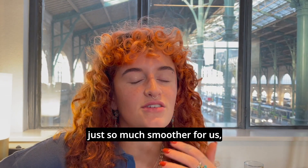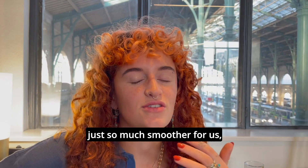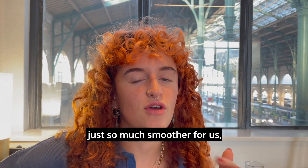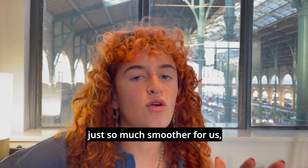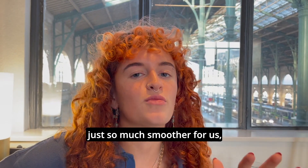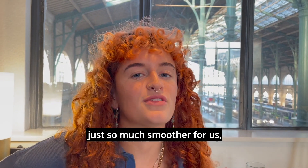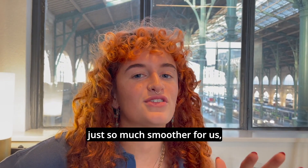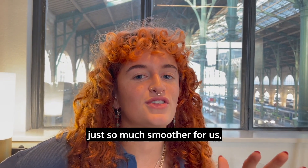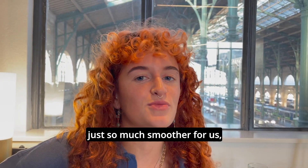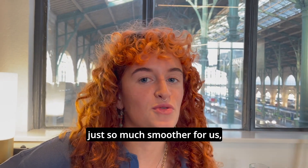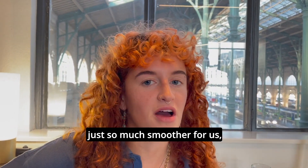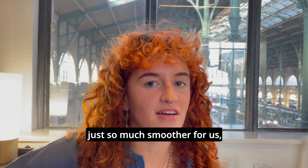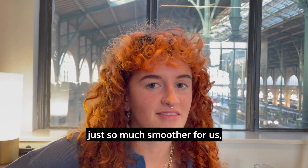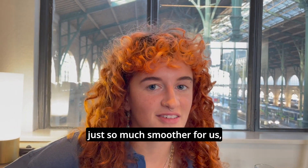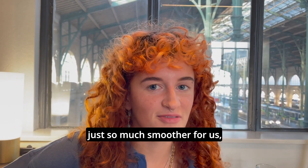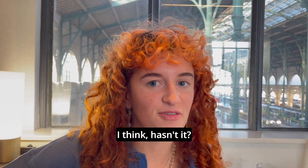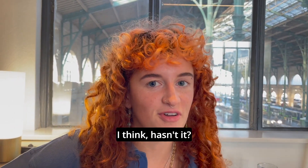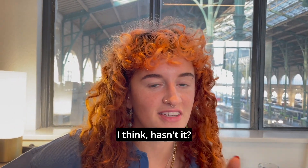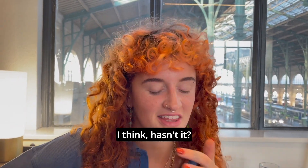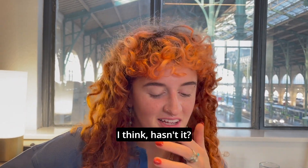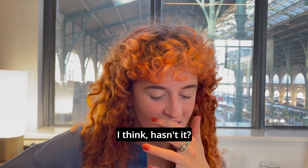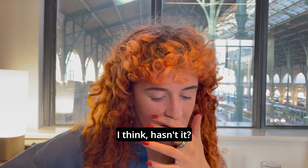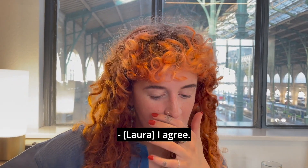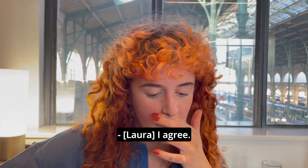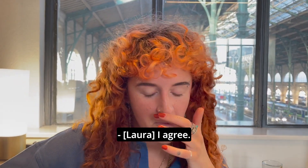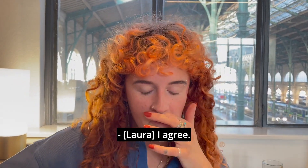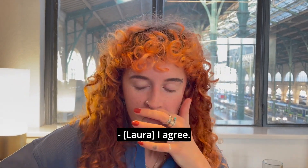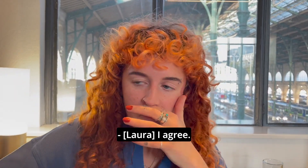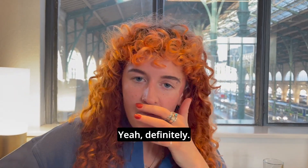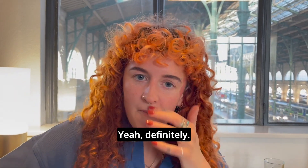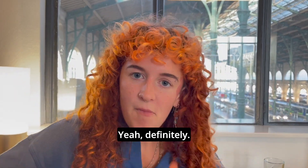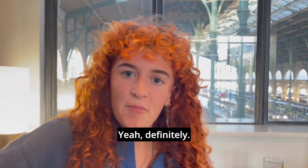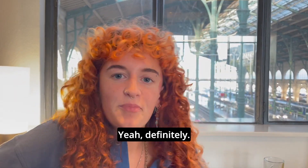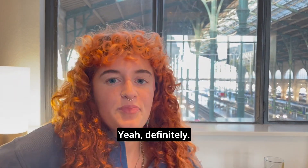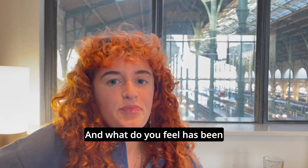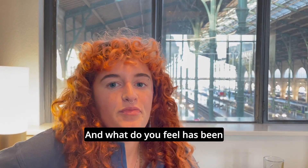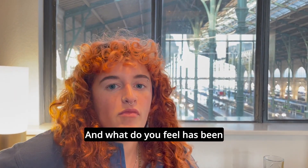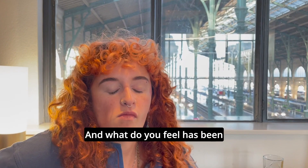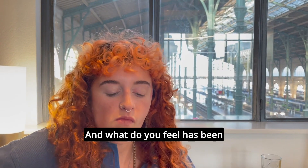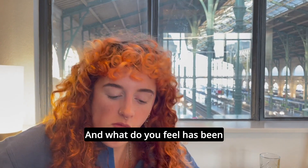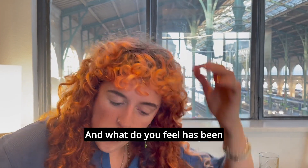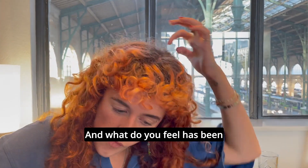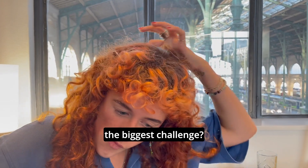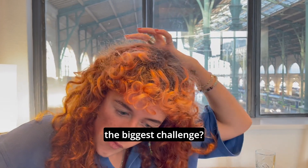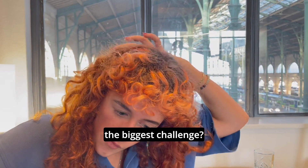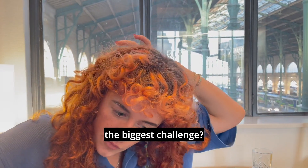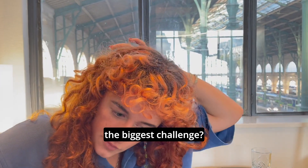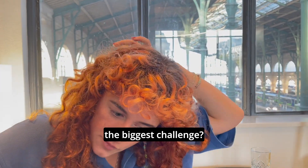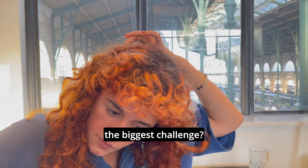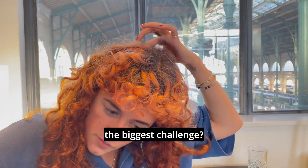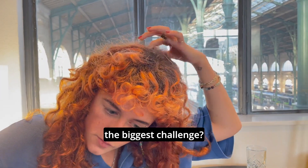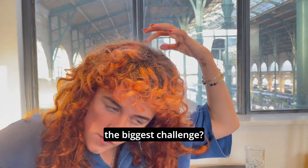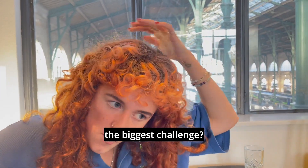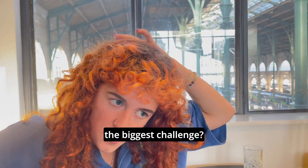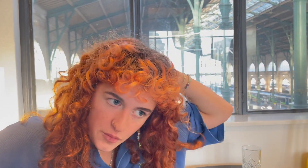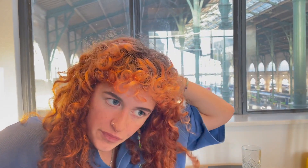just so much smoother for us, I think, hasn't it? [Laura] I agree. Yeah, definitely. And what do you feel has been the biggest challenge?